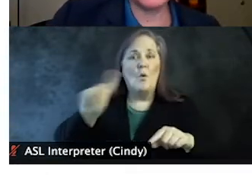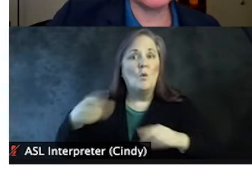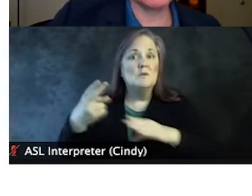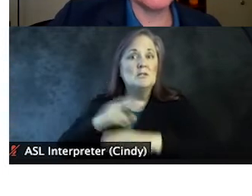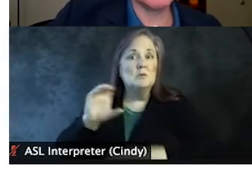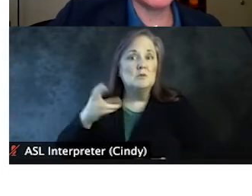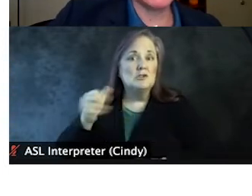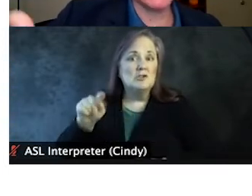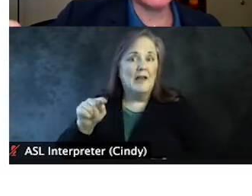Against, just a few.